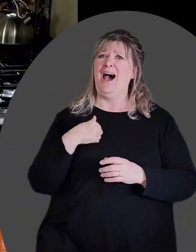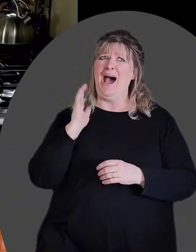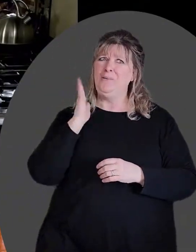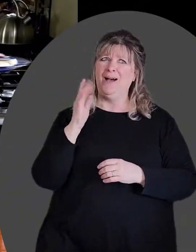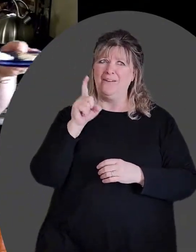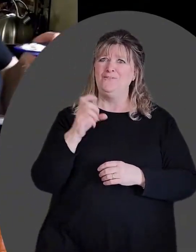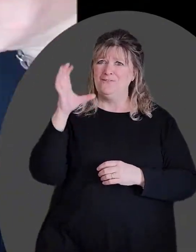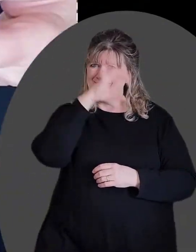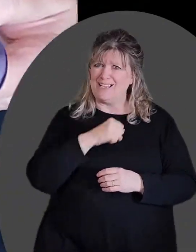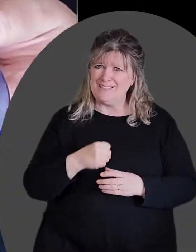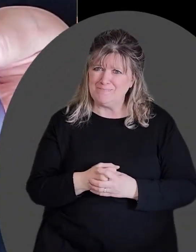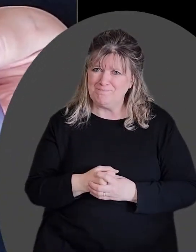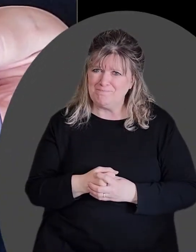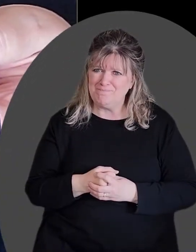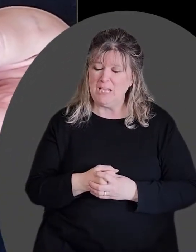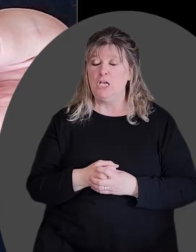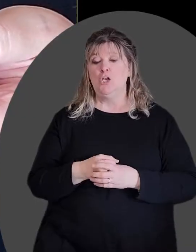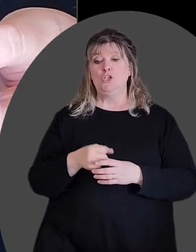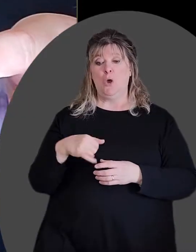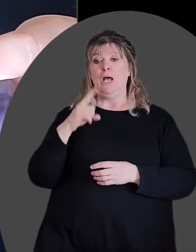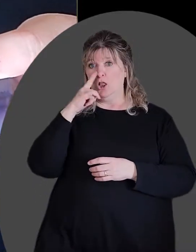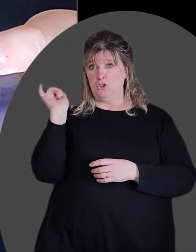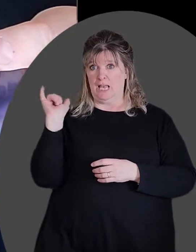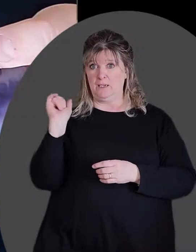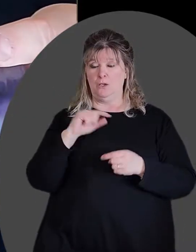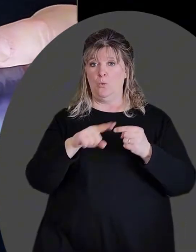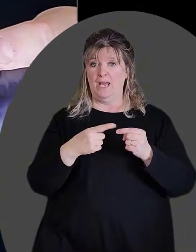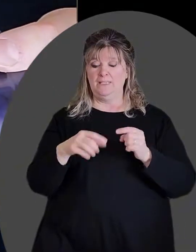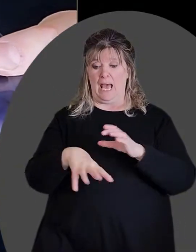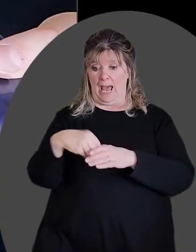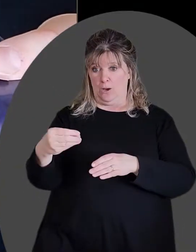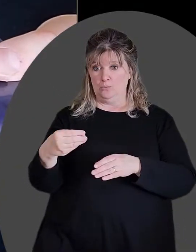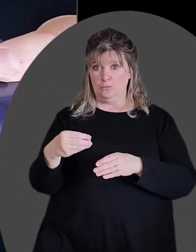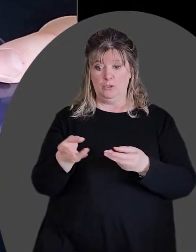so this is what the horse radish looks like when it comes out of the ground